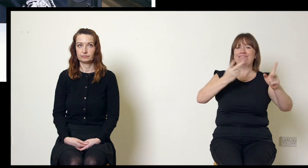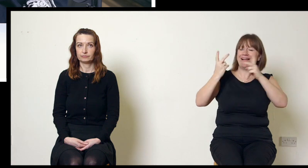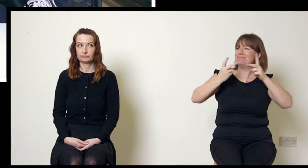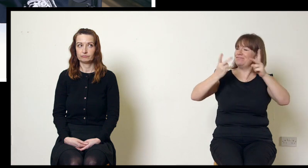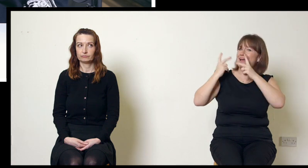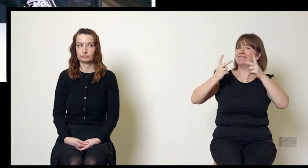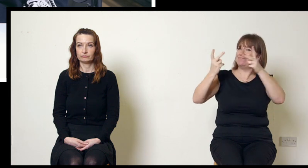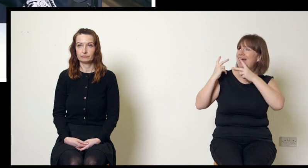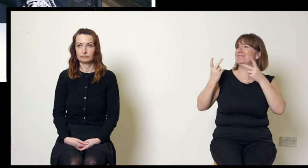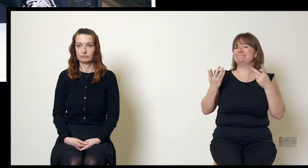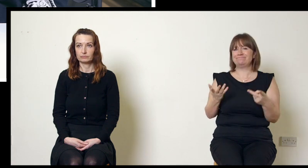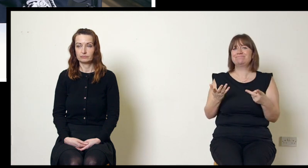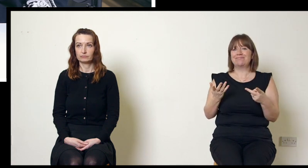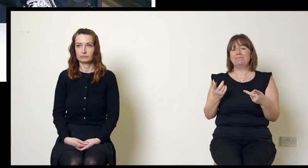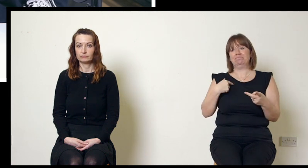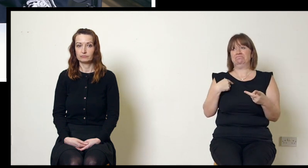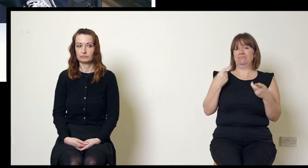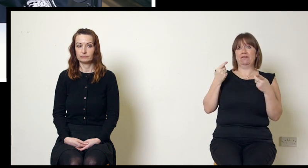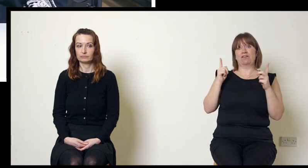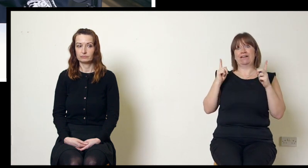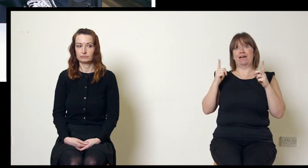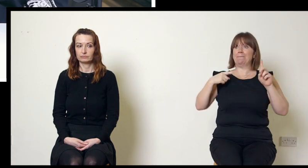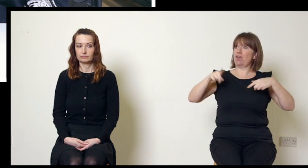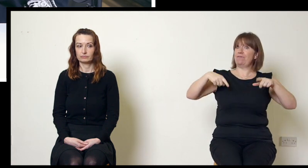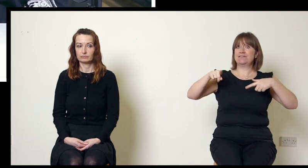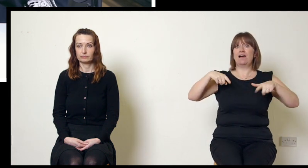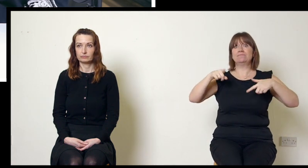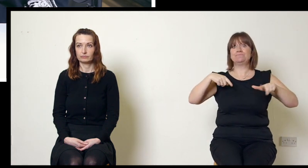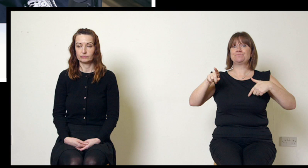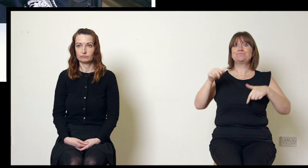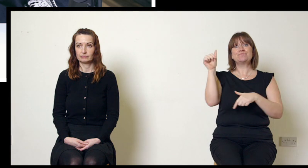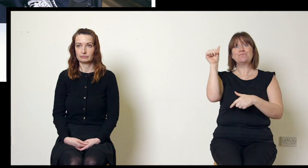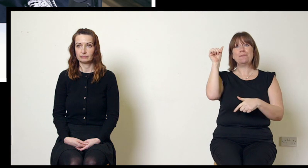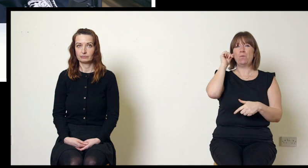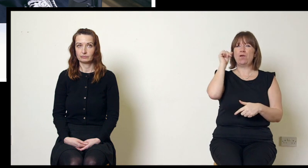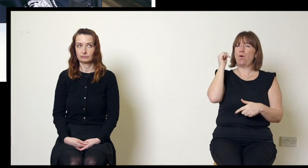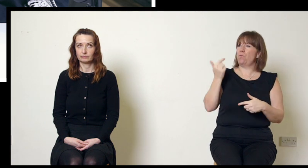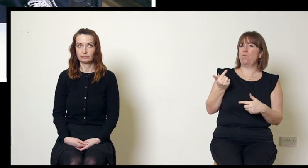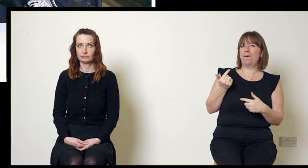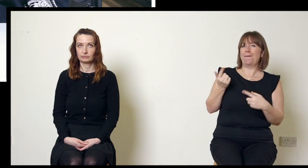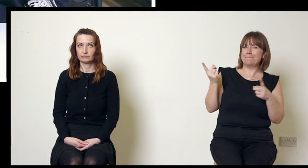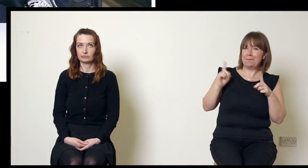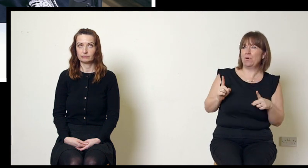But even don't as a director, we've now… so we've now we've got people on our, what is the equivalent of our board